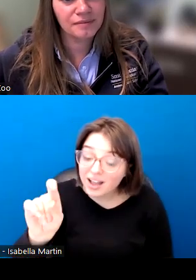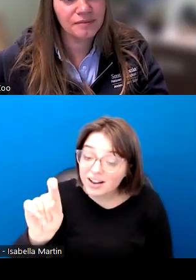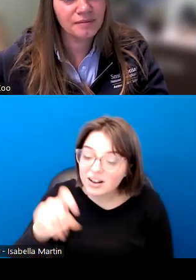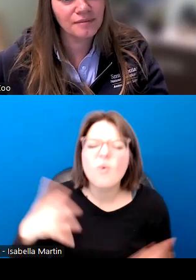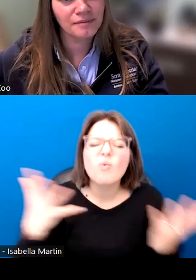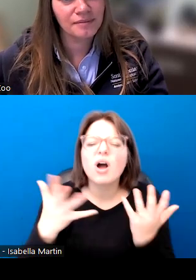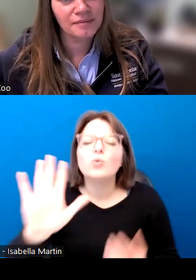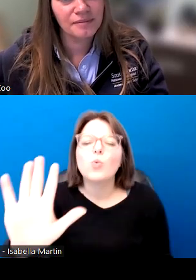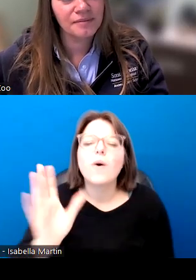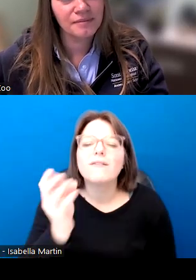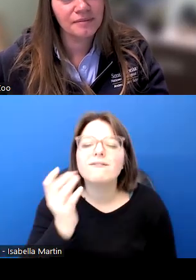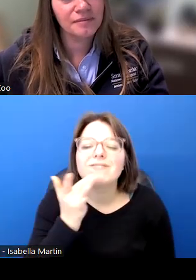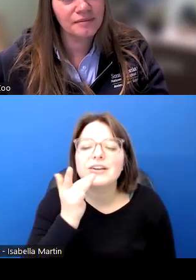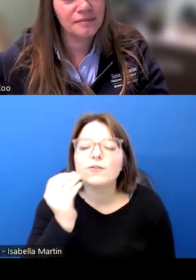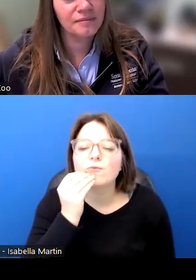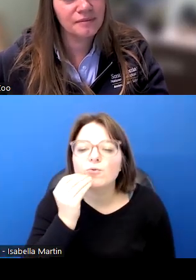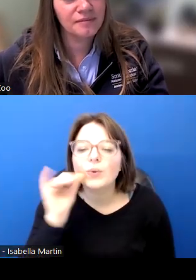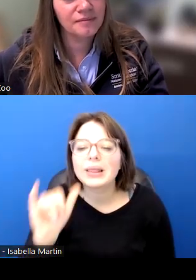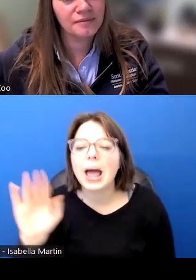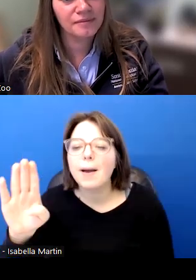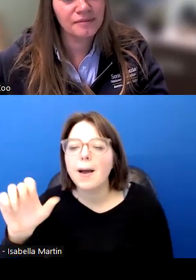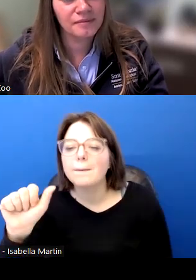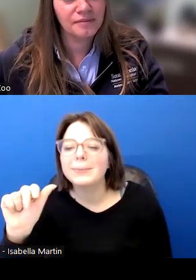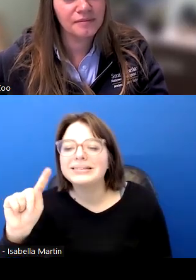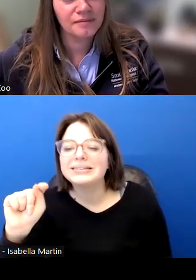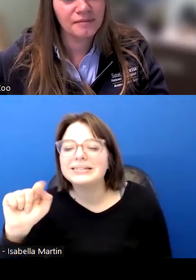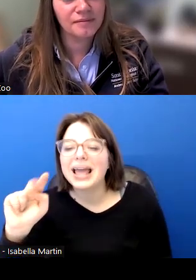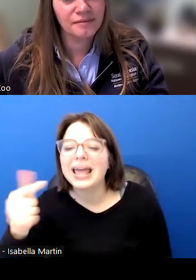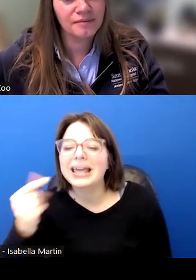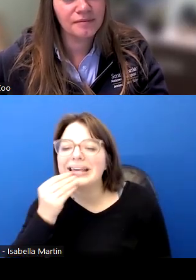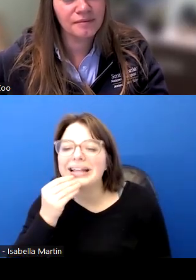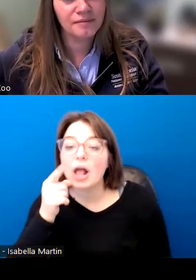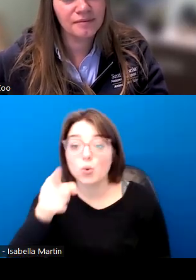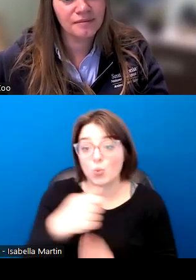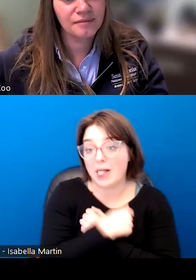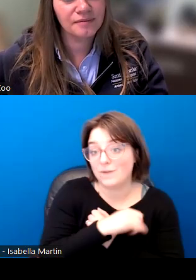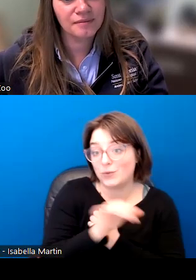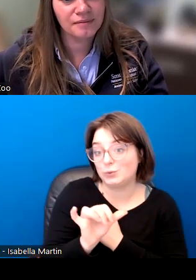item that Batang is getting that you also love? Mine's probably the broccoli or the mango. Um